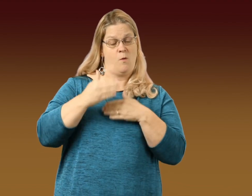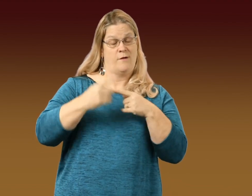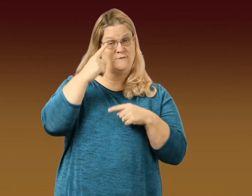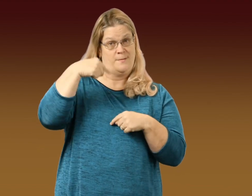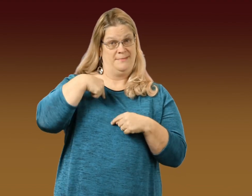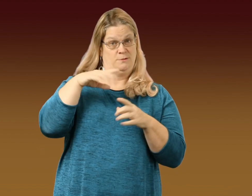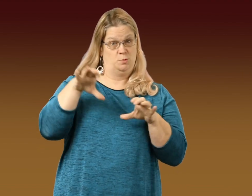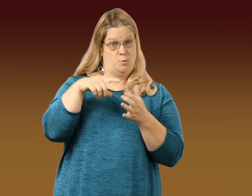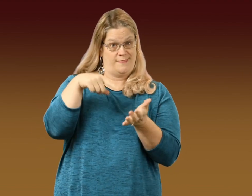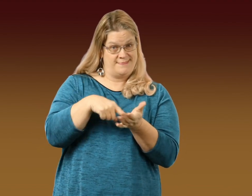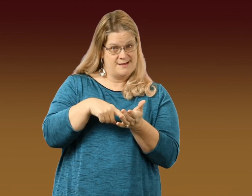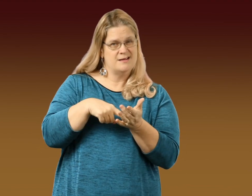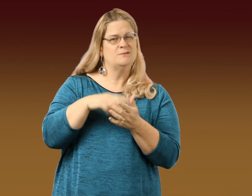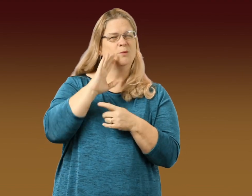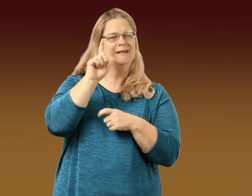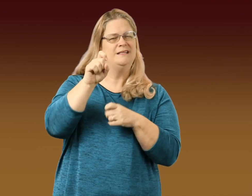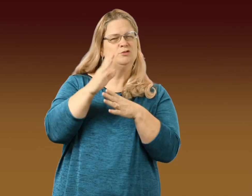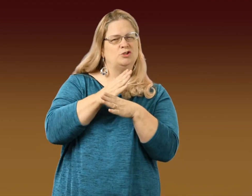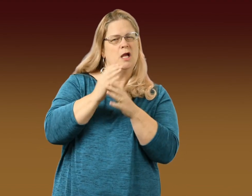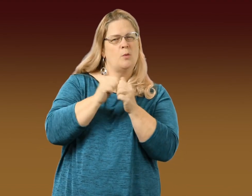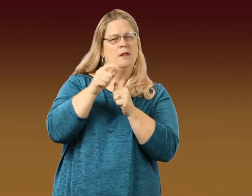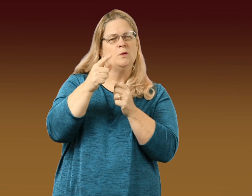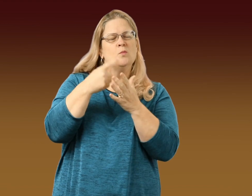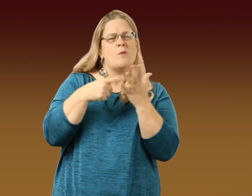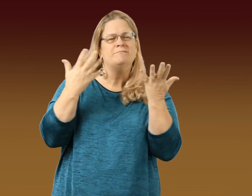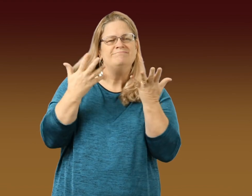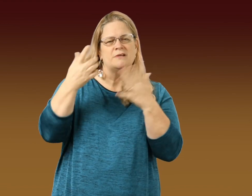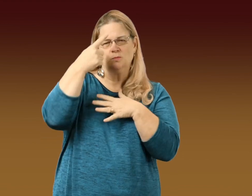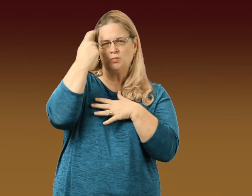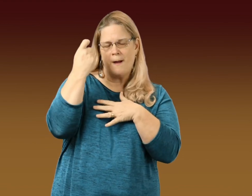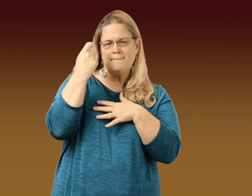In order for me to do this, I need to share with you about trauma